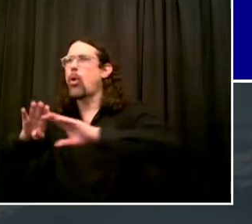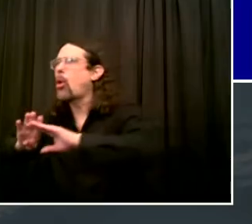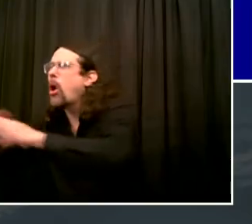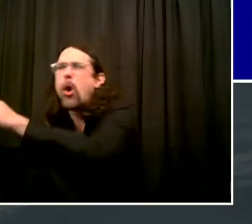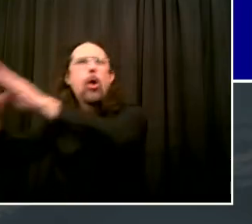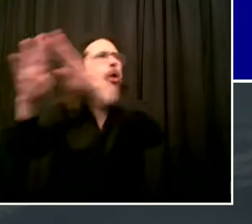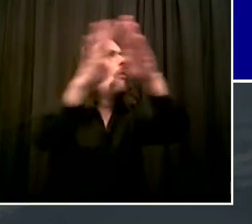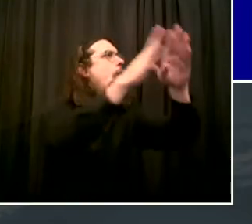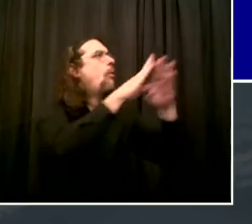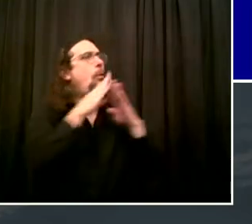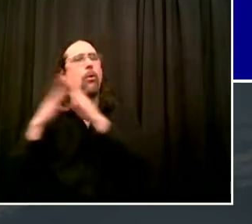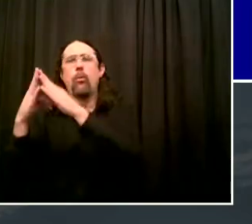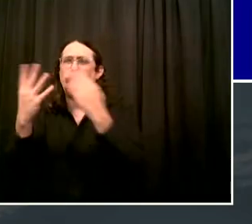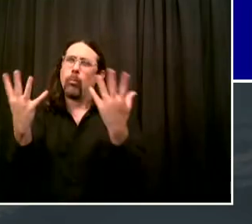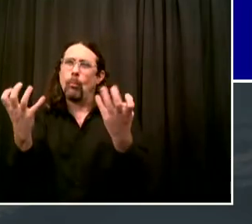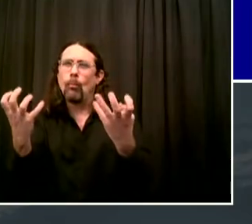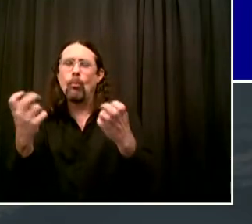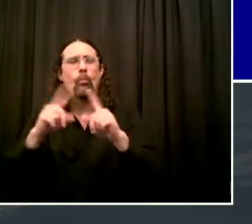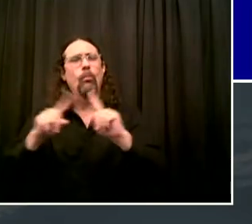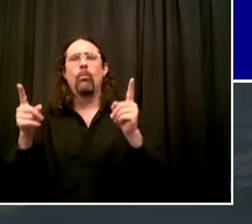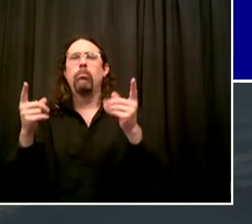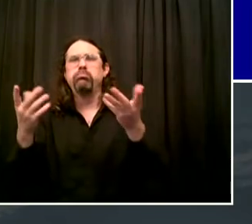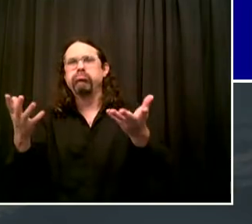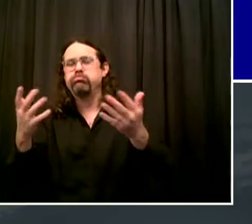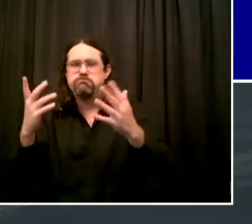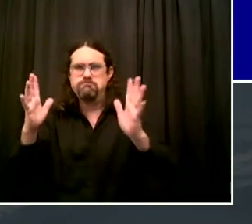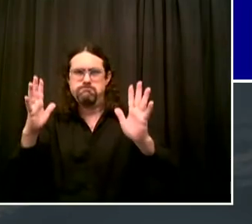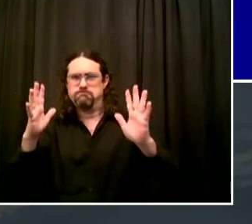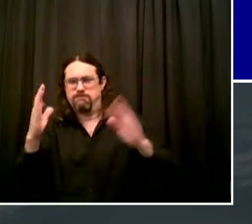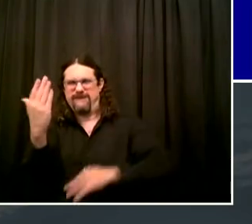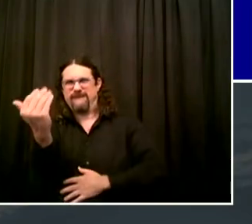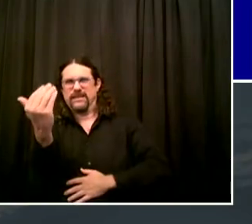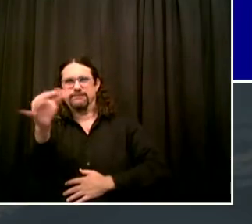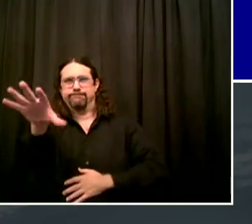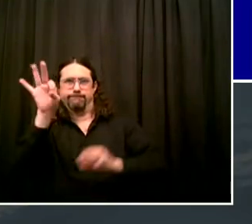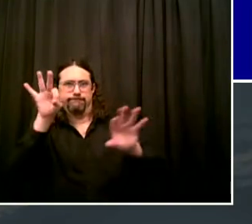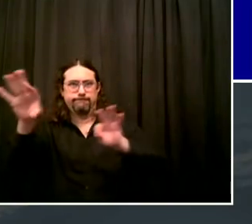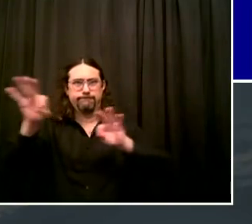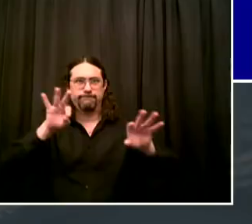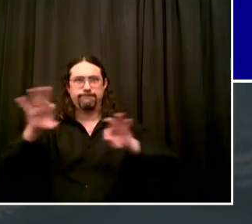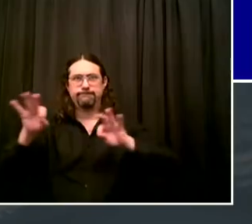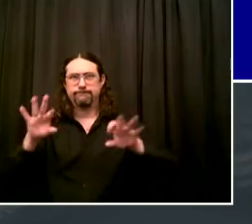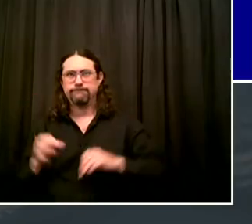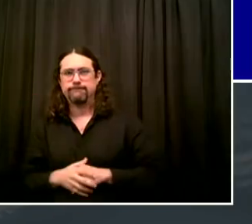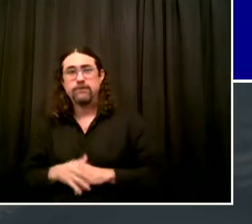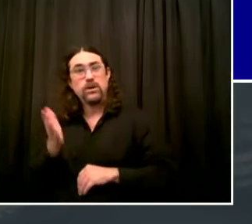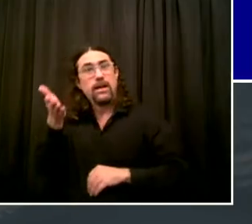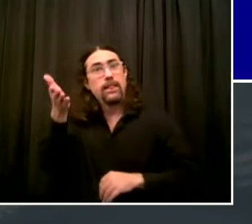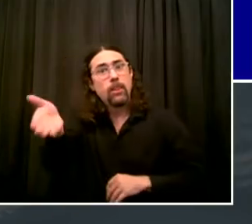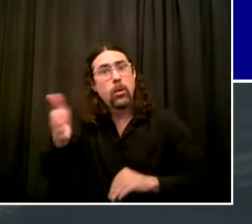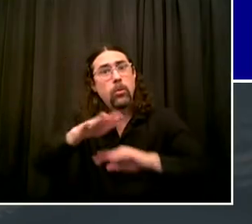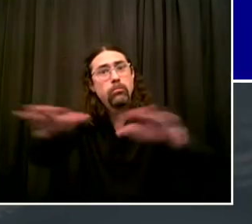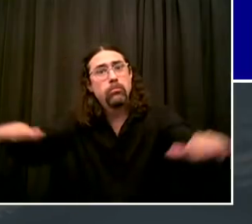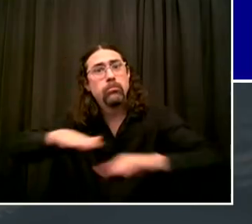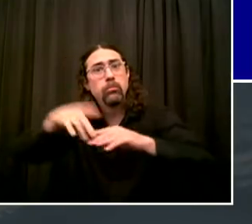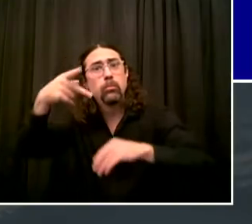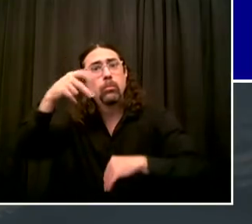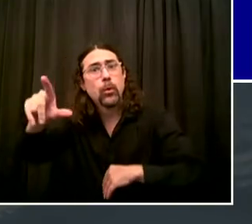POOLS WILL MAKE A BIG DIFFERENCE FOR PEOPLE IN THEO CMNMUITY. AGAIN, WE WILL DO IT THE RIGHT